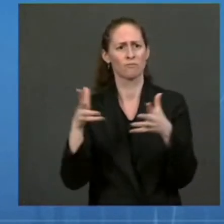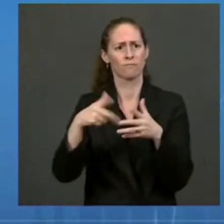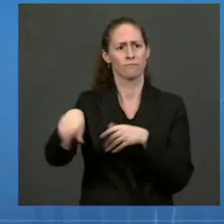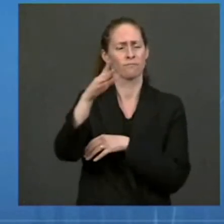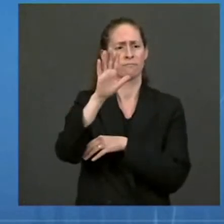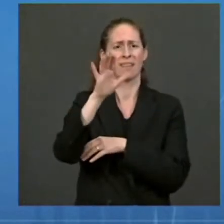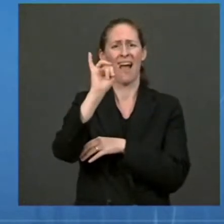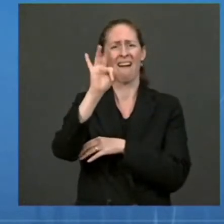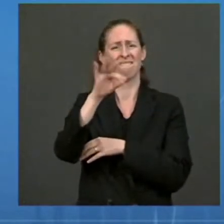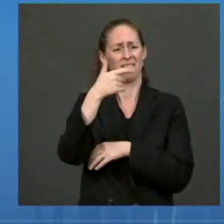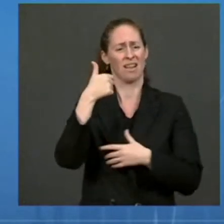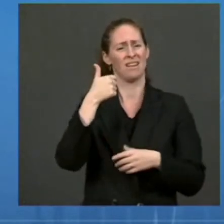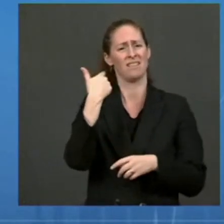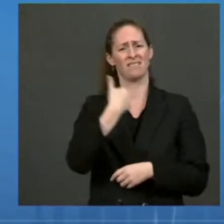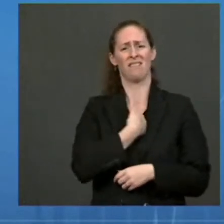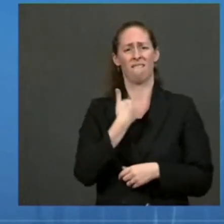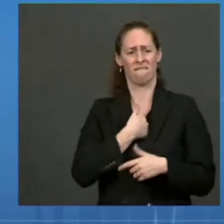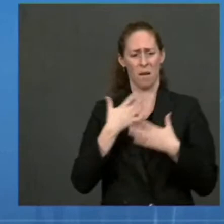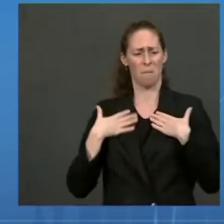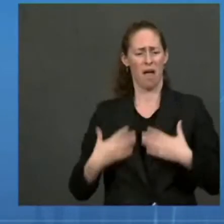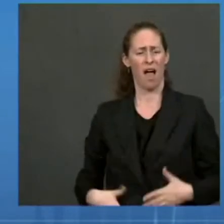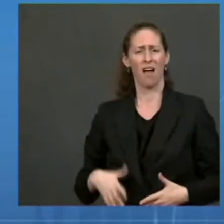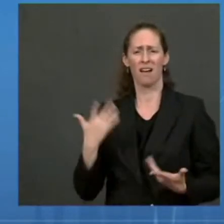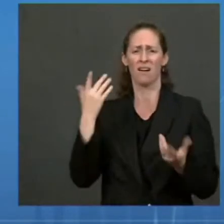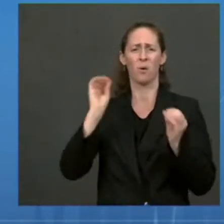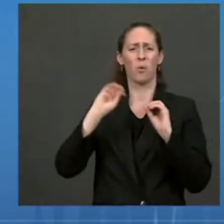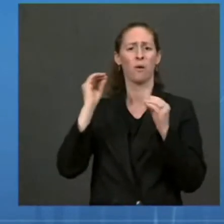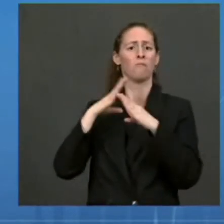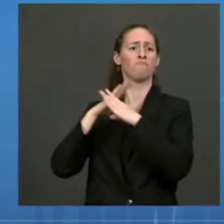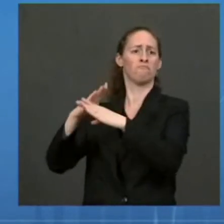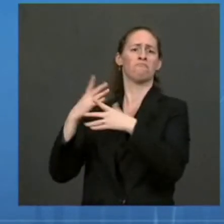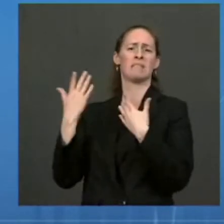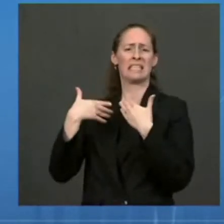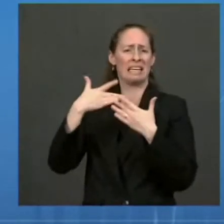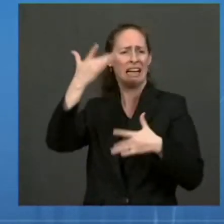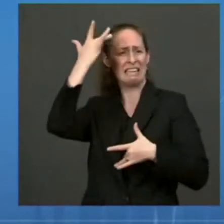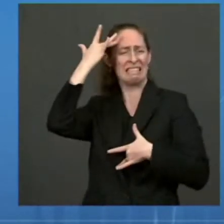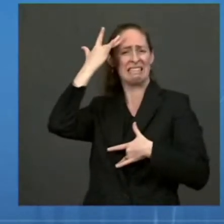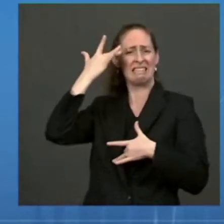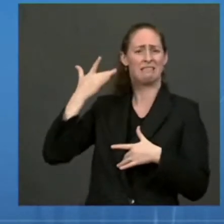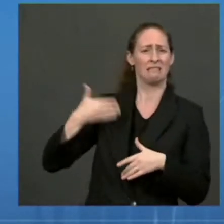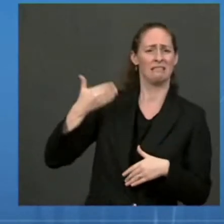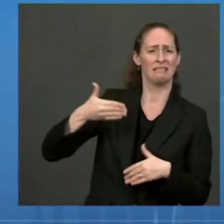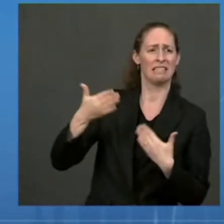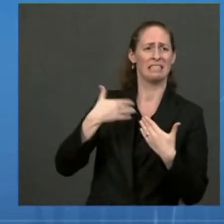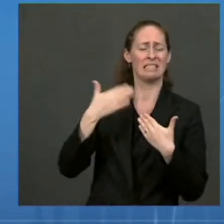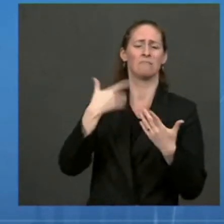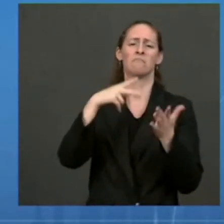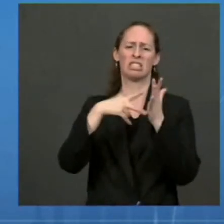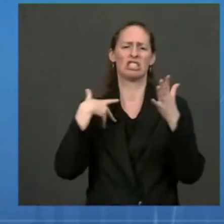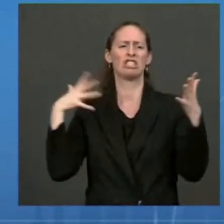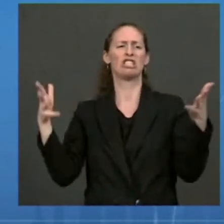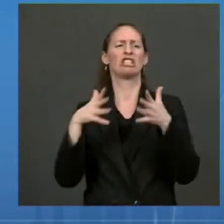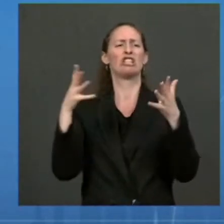ENCOURAGE. FOR THOSE WHO ARE SEVERELY IMMUNOCOMPROMISED, WE PUT